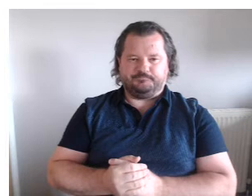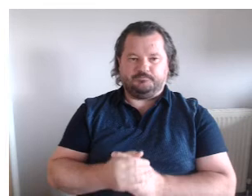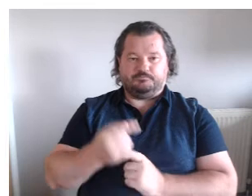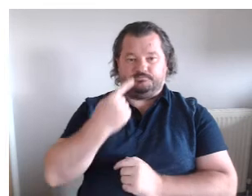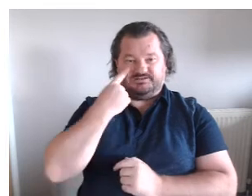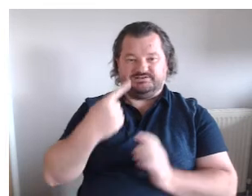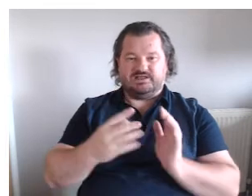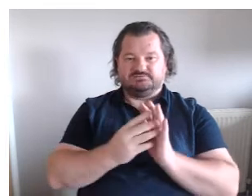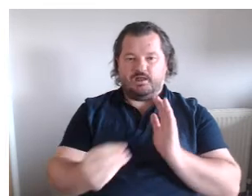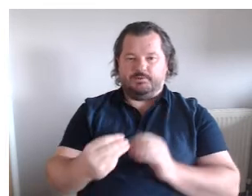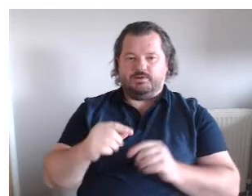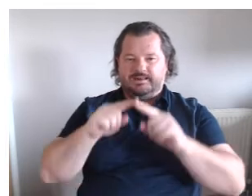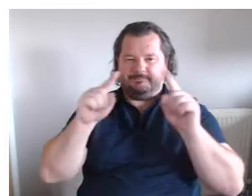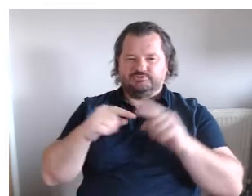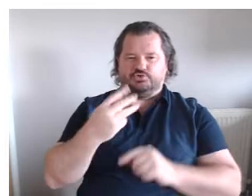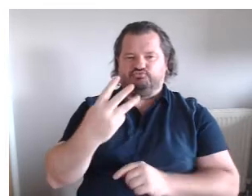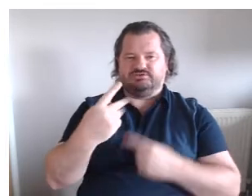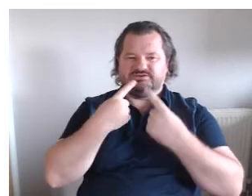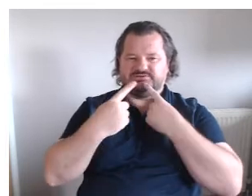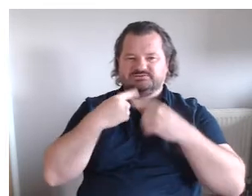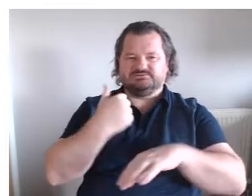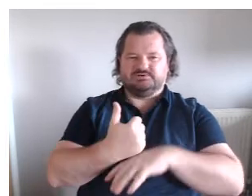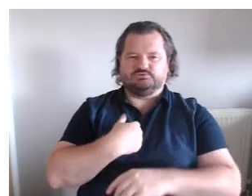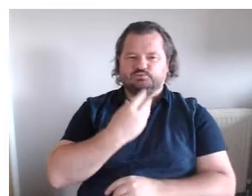Here you can see example images of the three datasets we used.